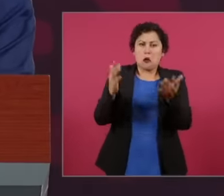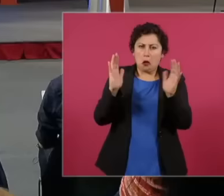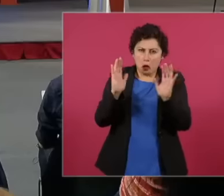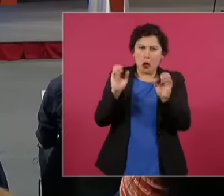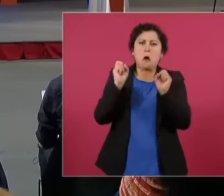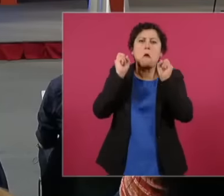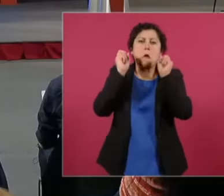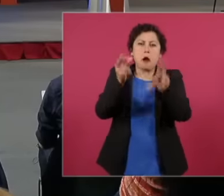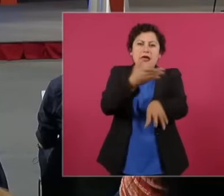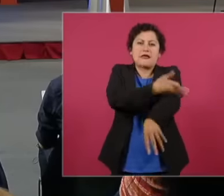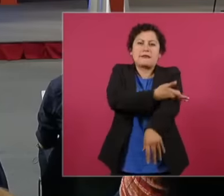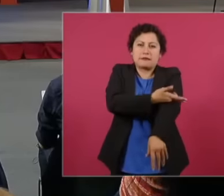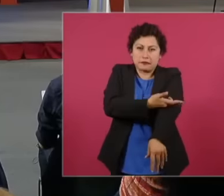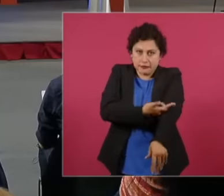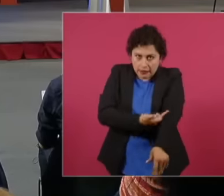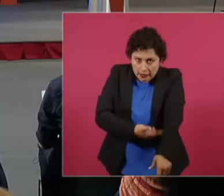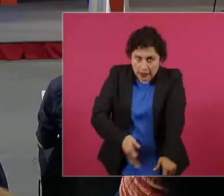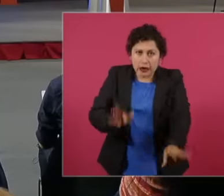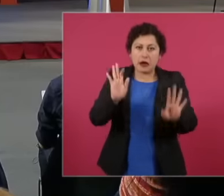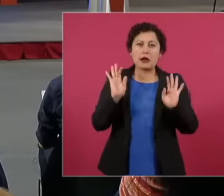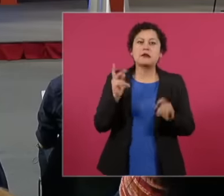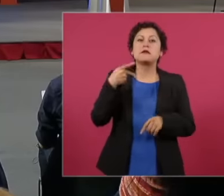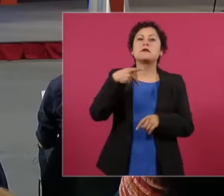eh